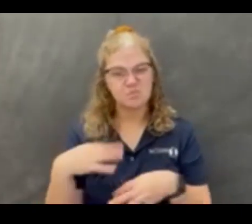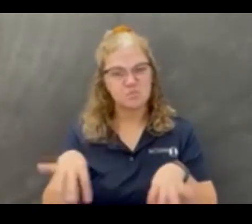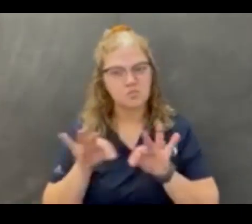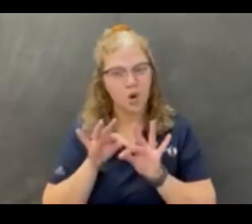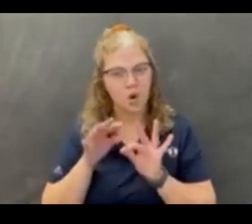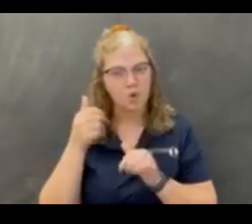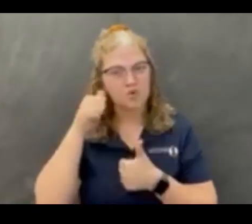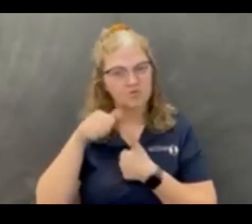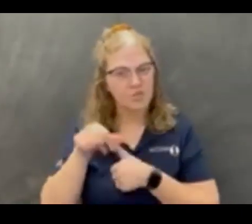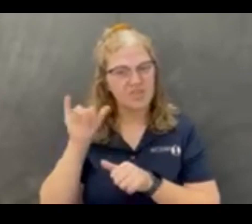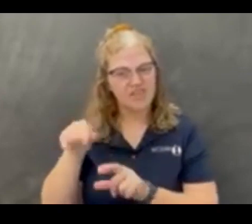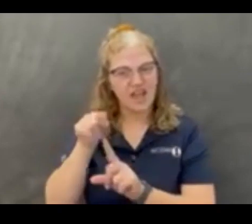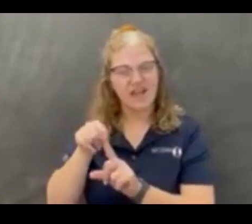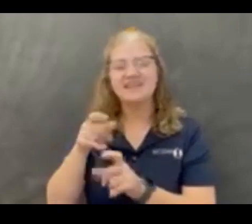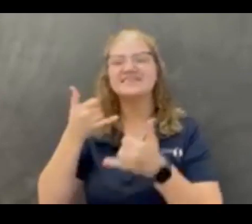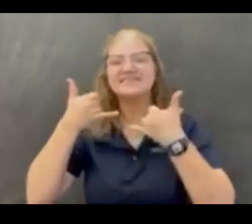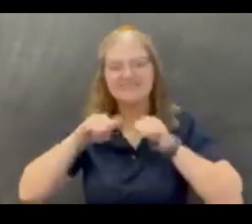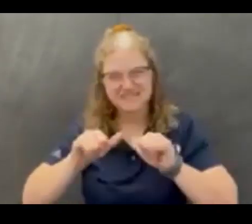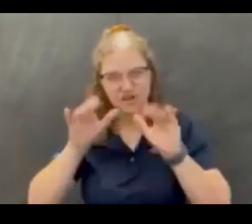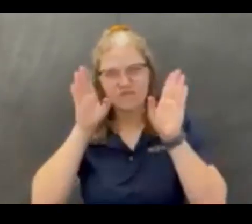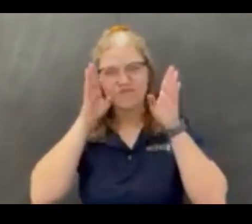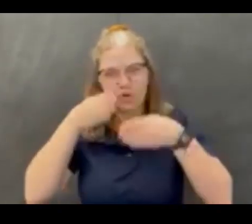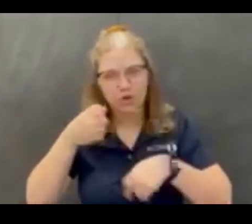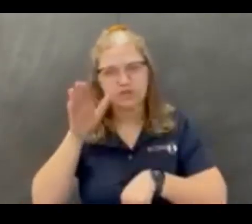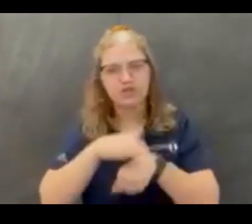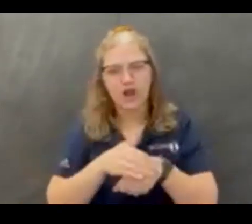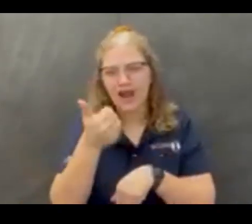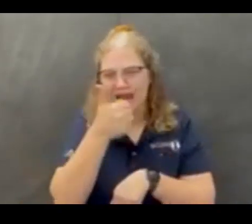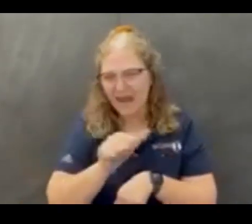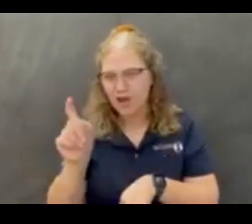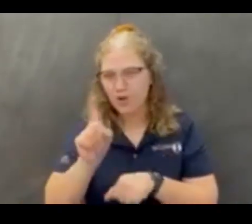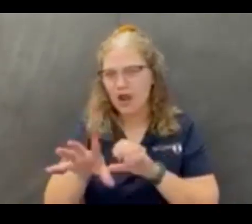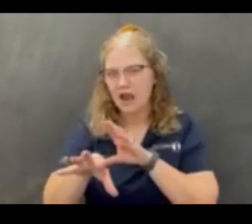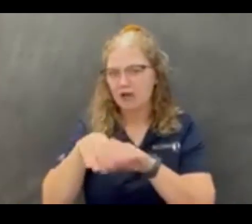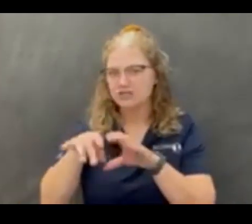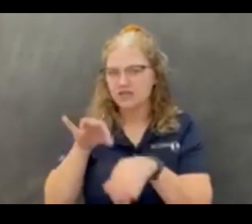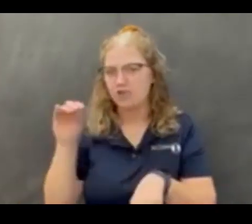What's important to know though is that it still is for outside